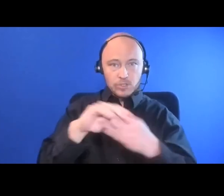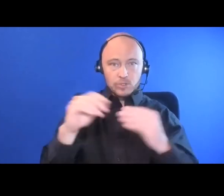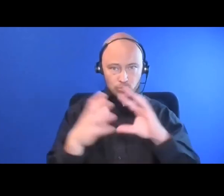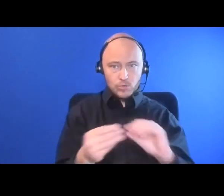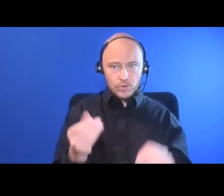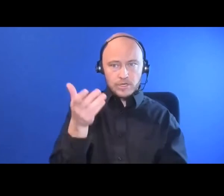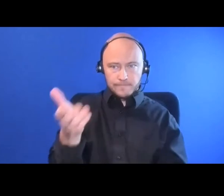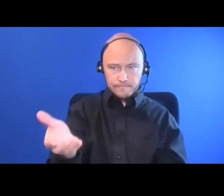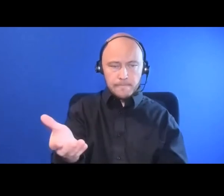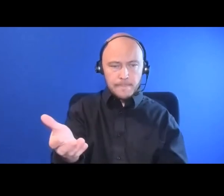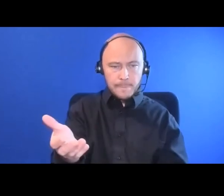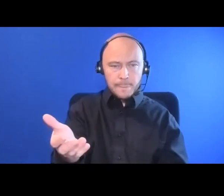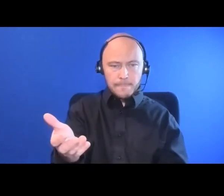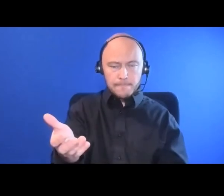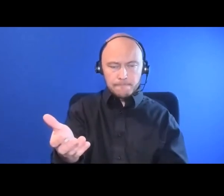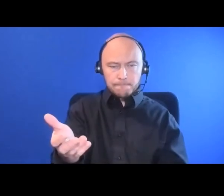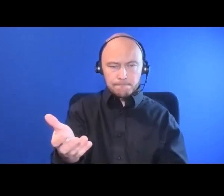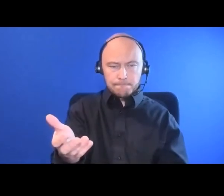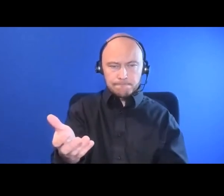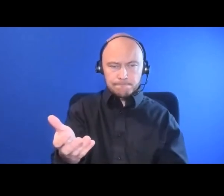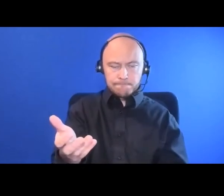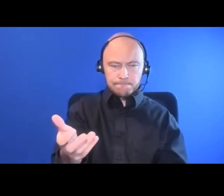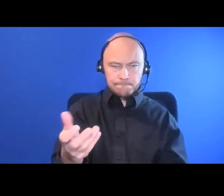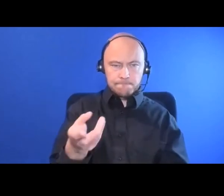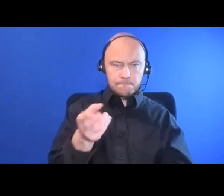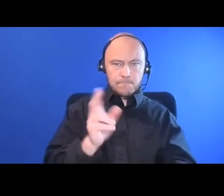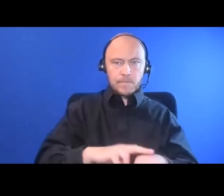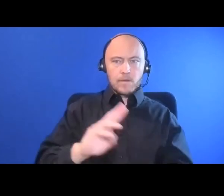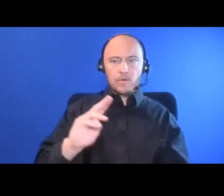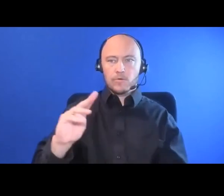And you know, of course the memoir is what comes out next